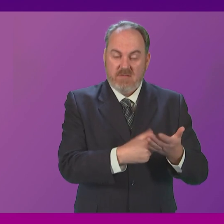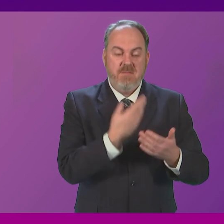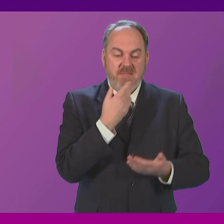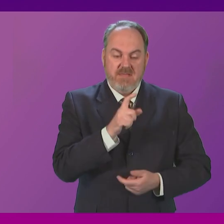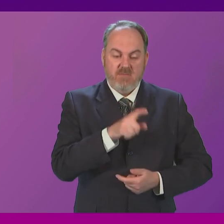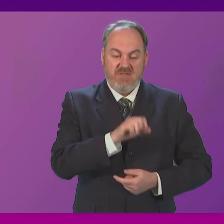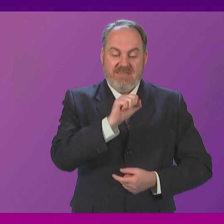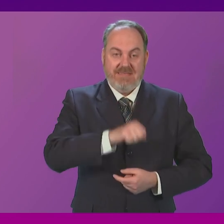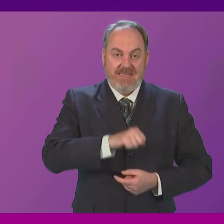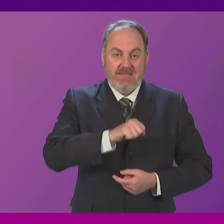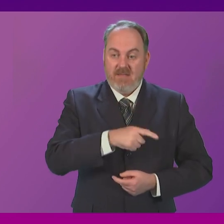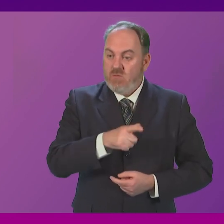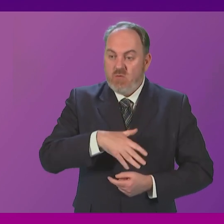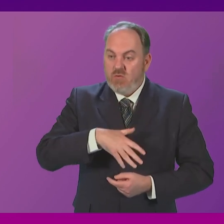No other member should vote.